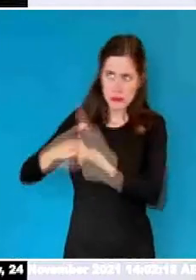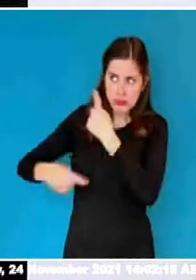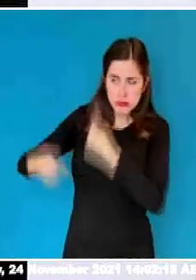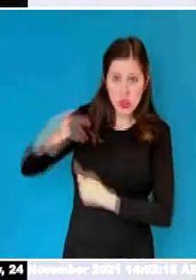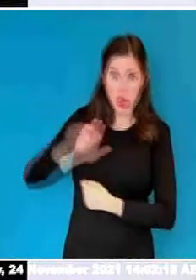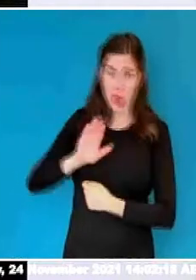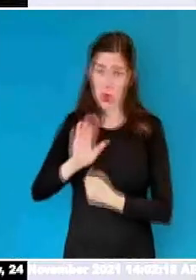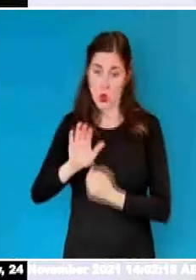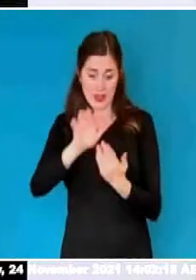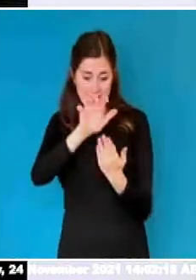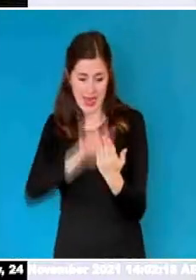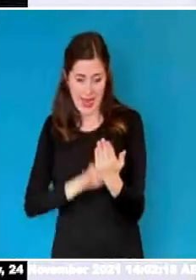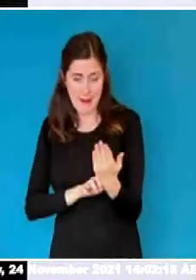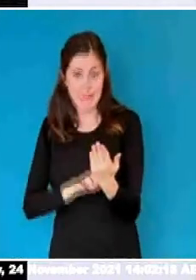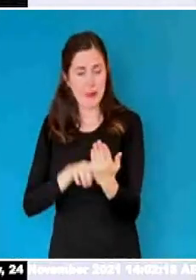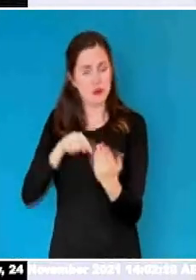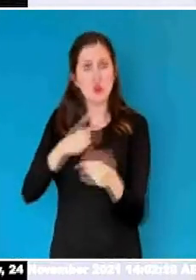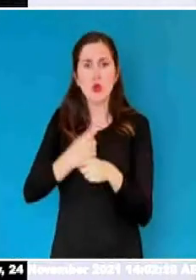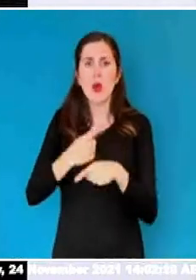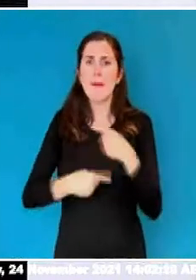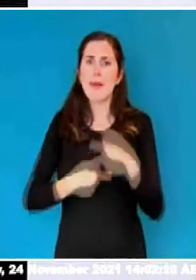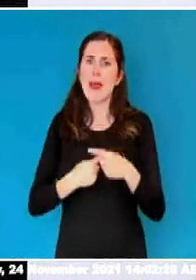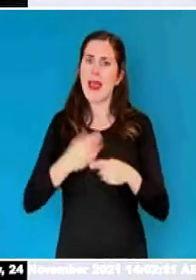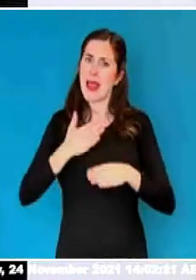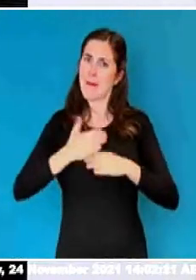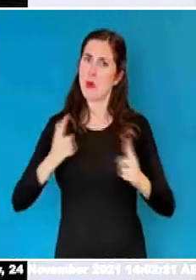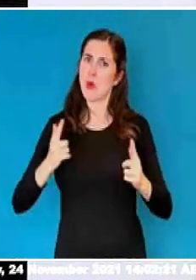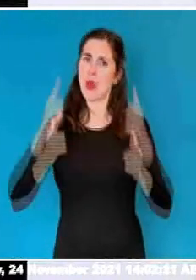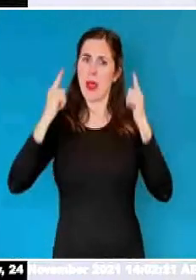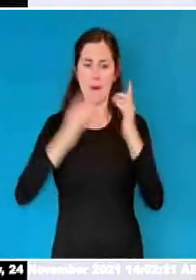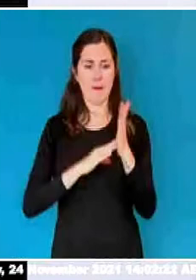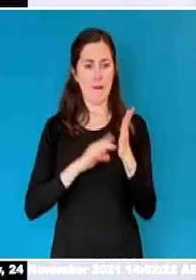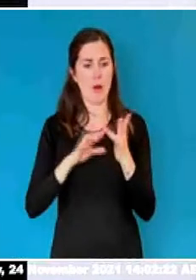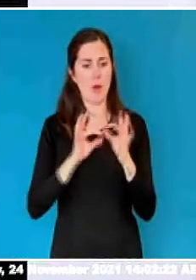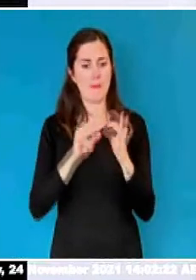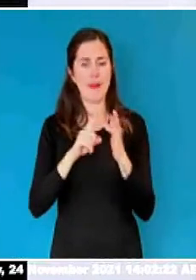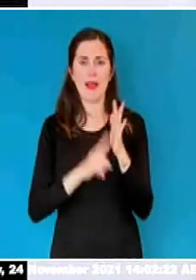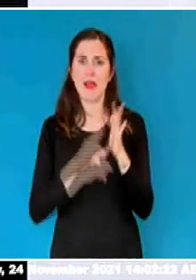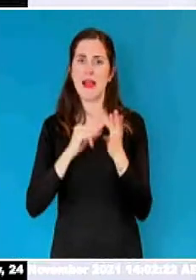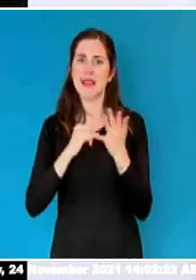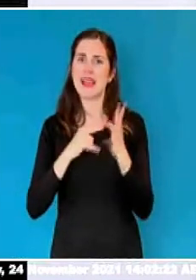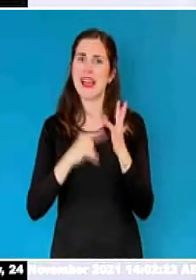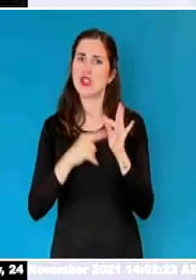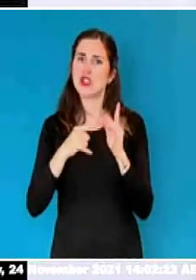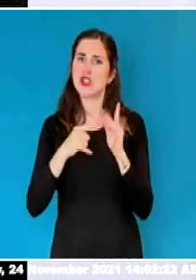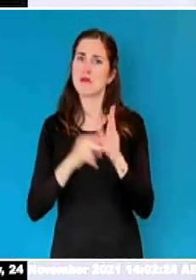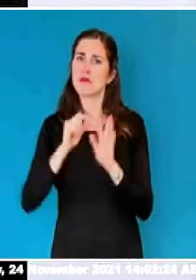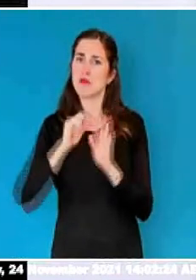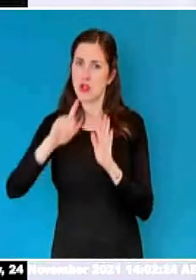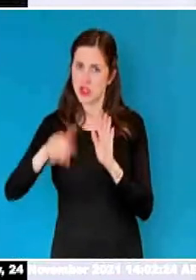Employer Mobilisation Project, and the results of that research indicating that